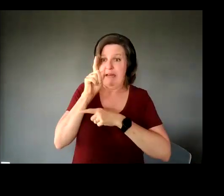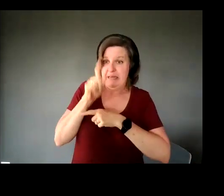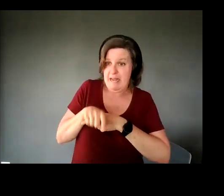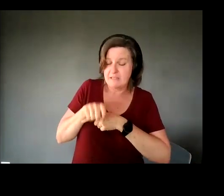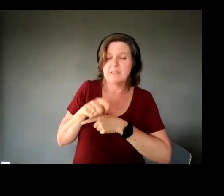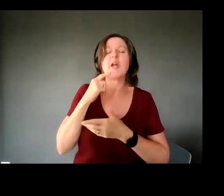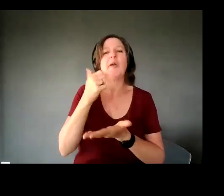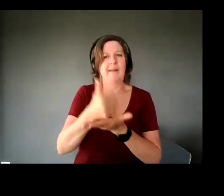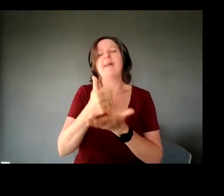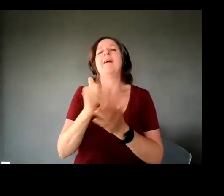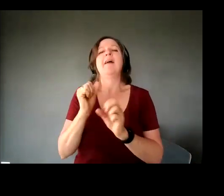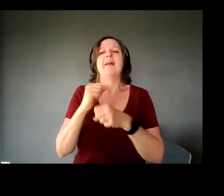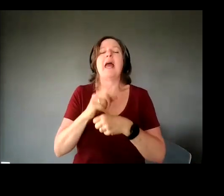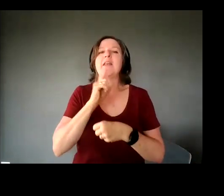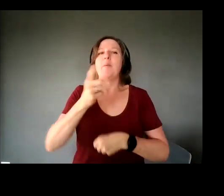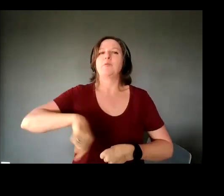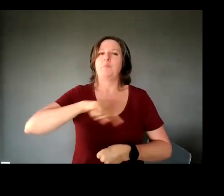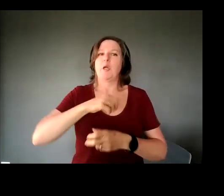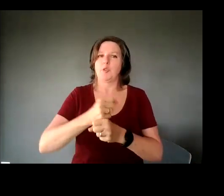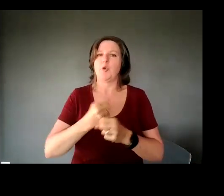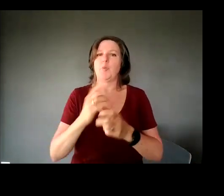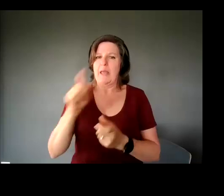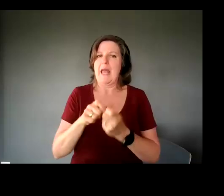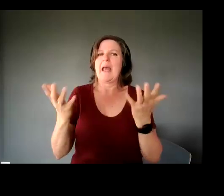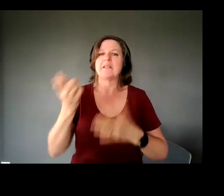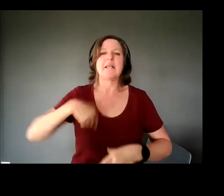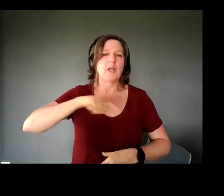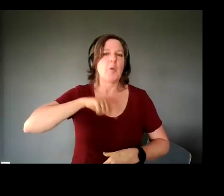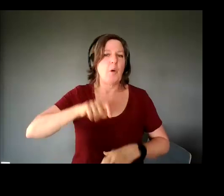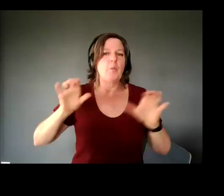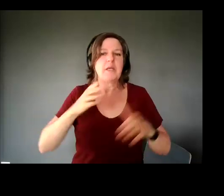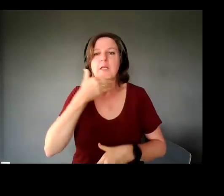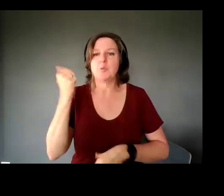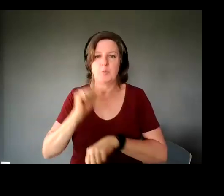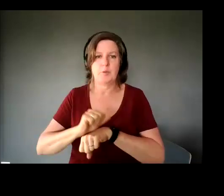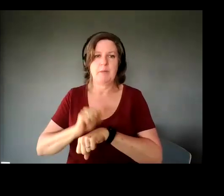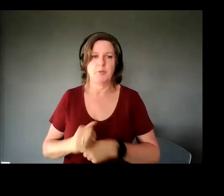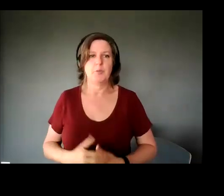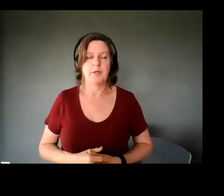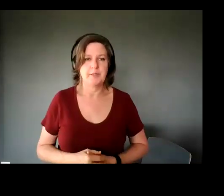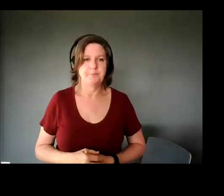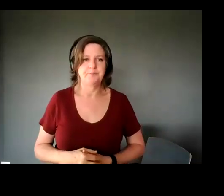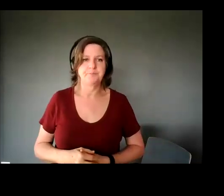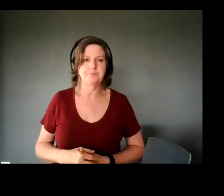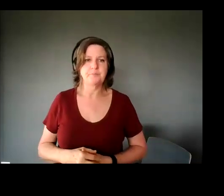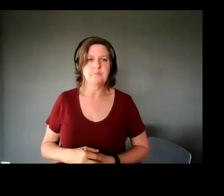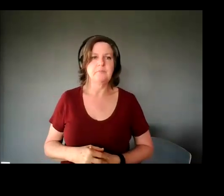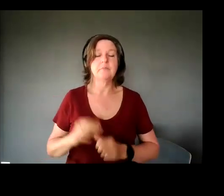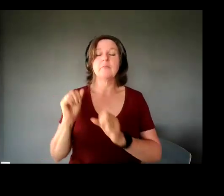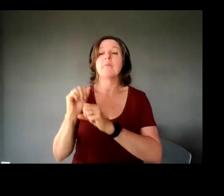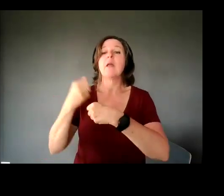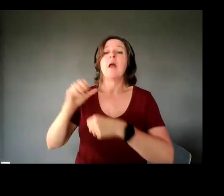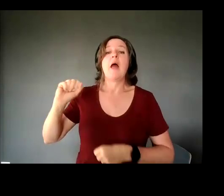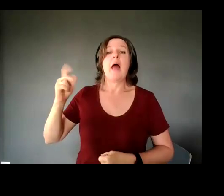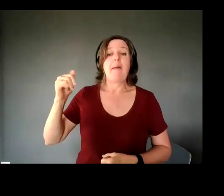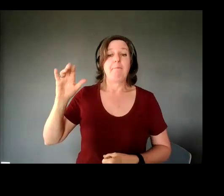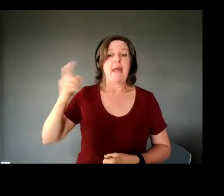what we need to be able to do the best work. At Making Space we recently collaborated with Netflix.